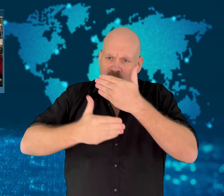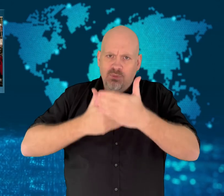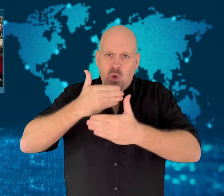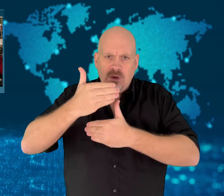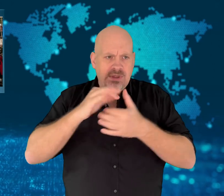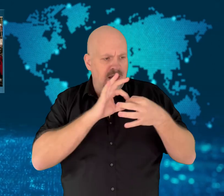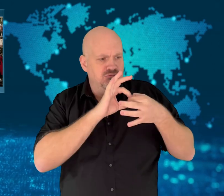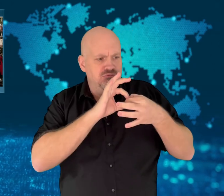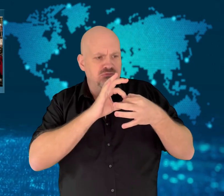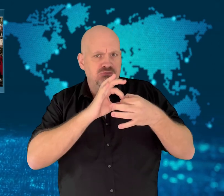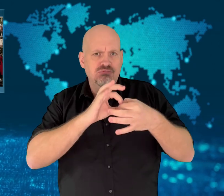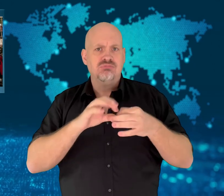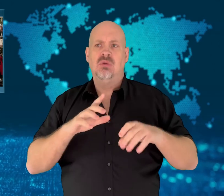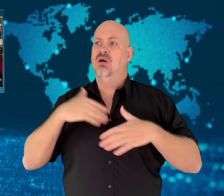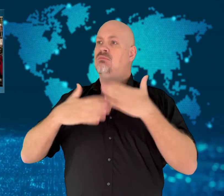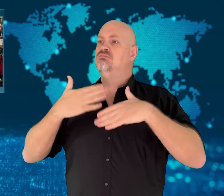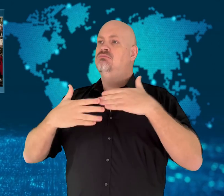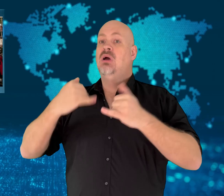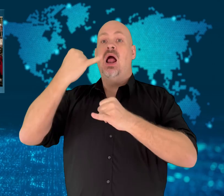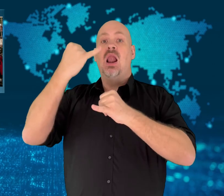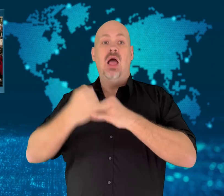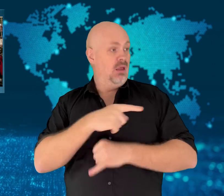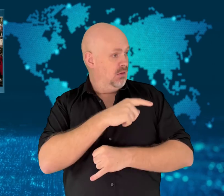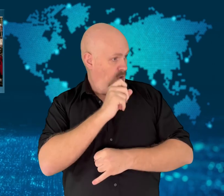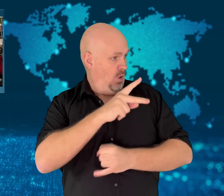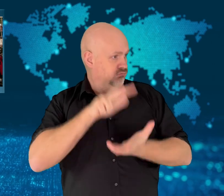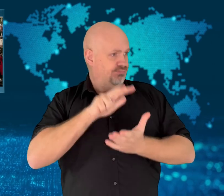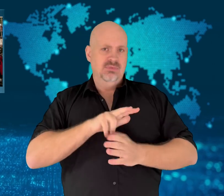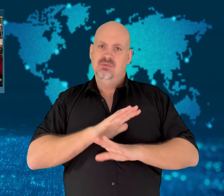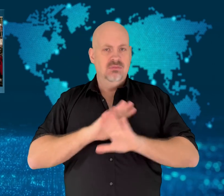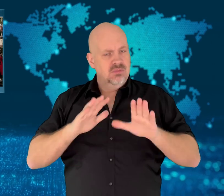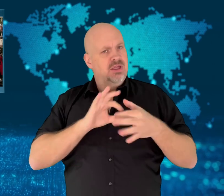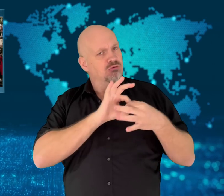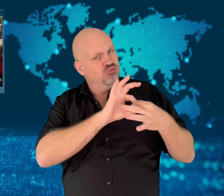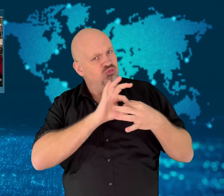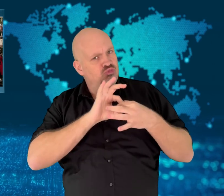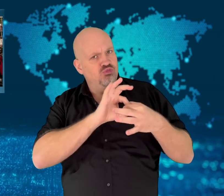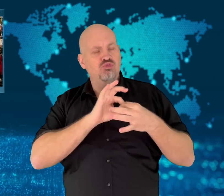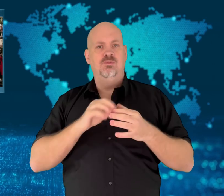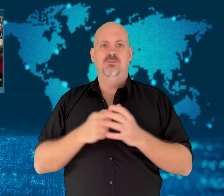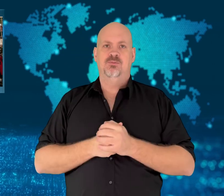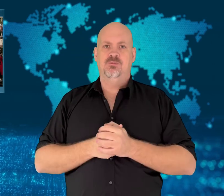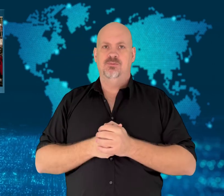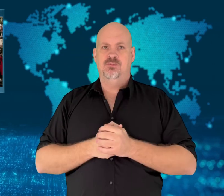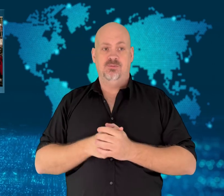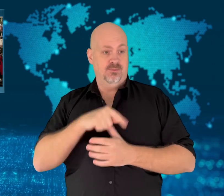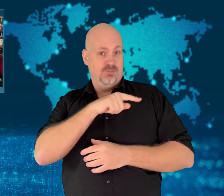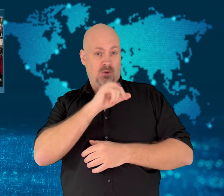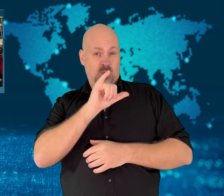rather than consulting them at the end.